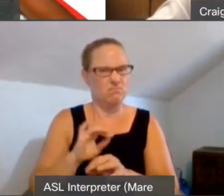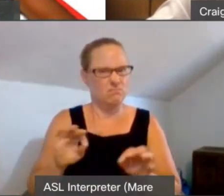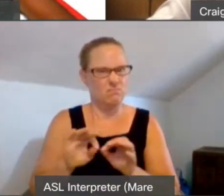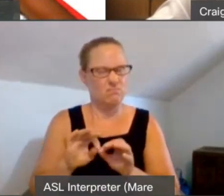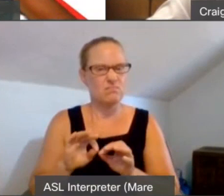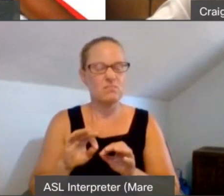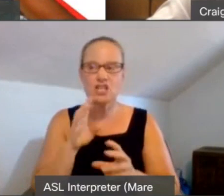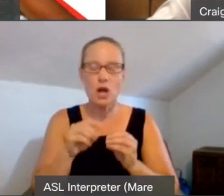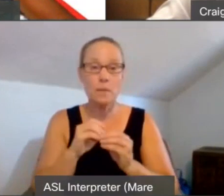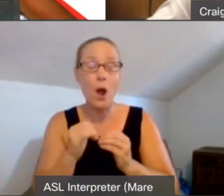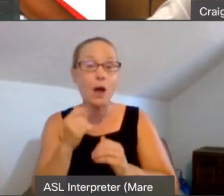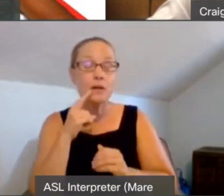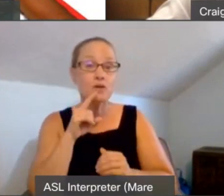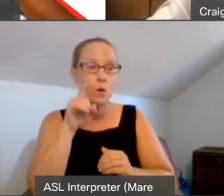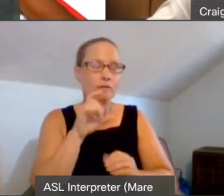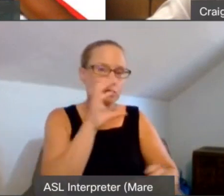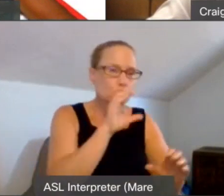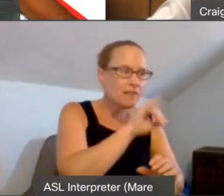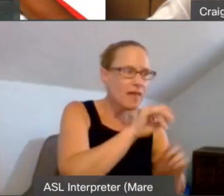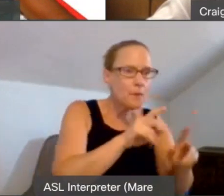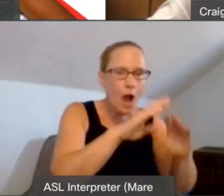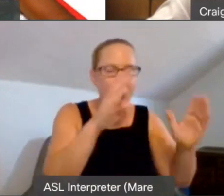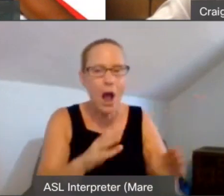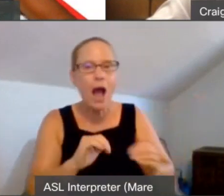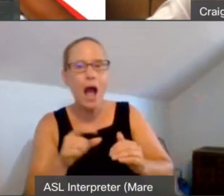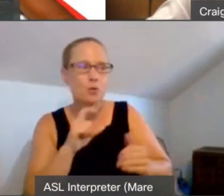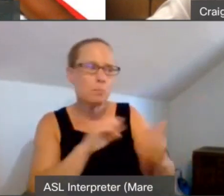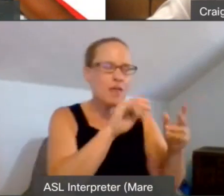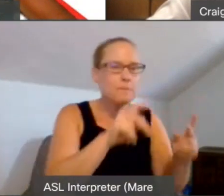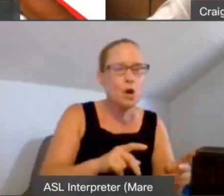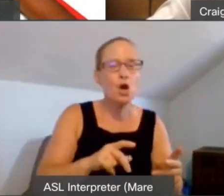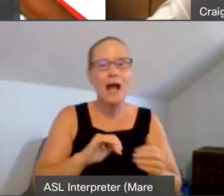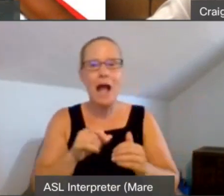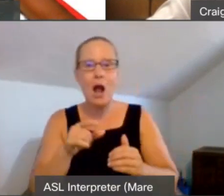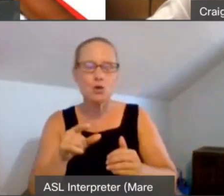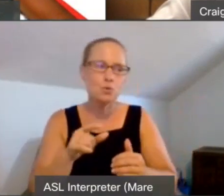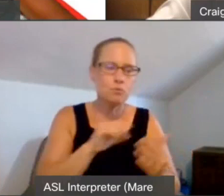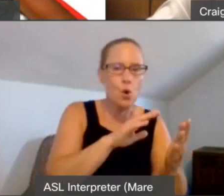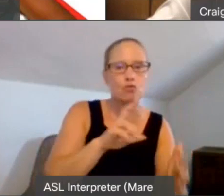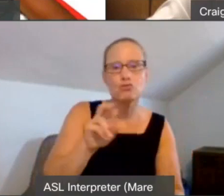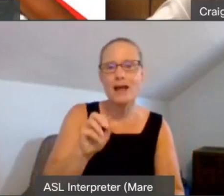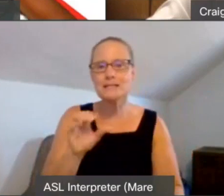a search and how you approach racism, a lot of that is being trauma-informed